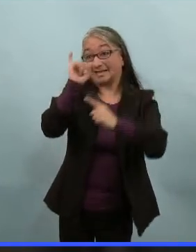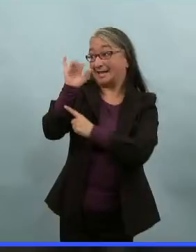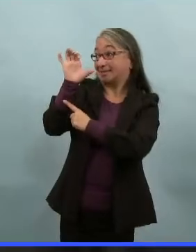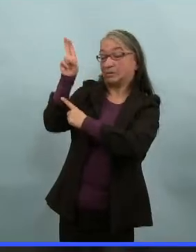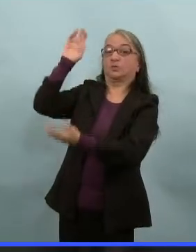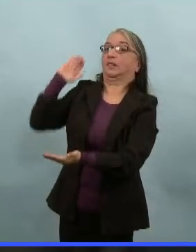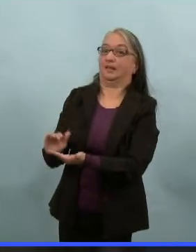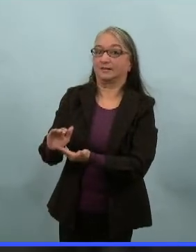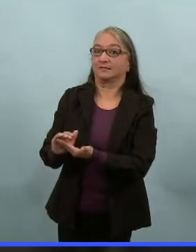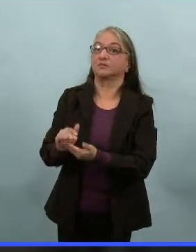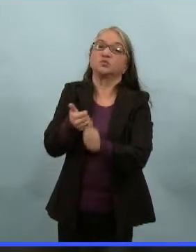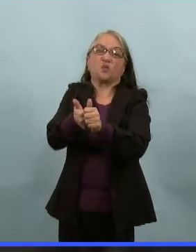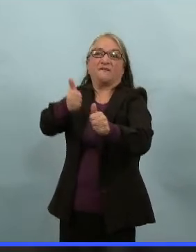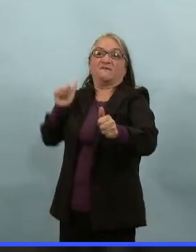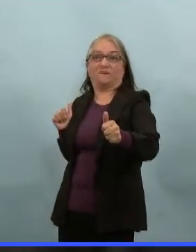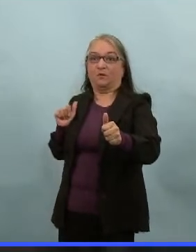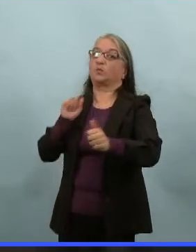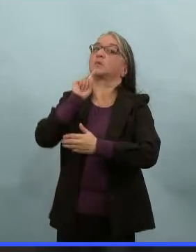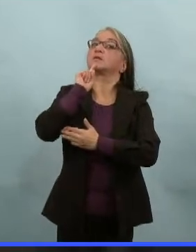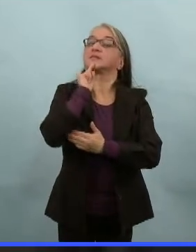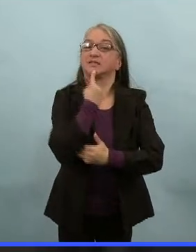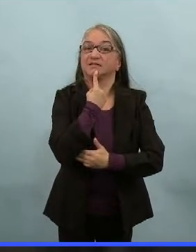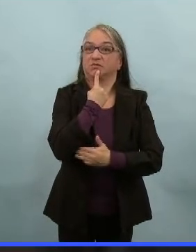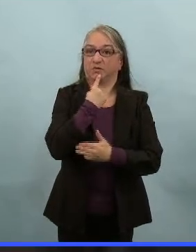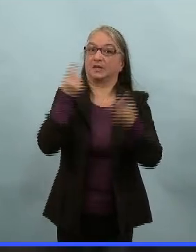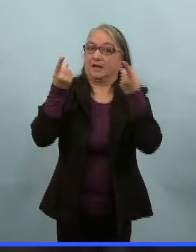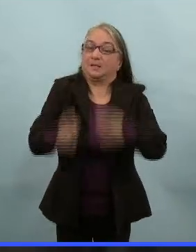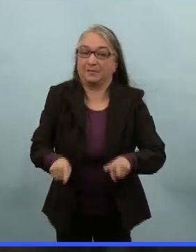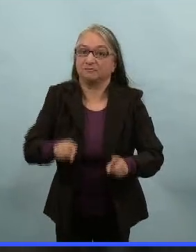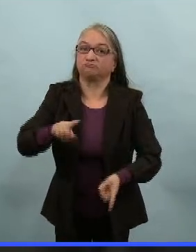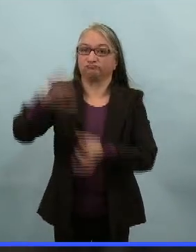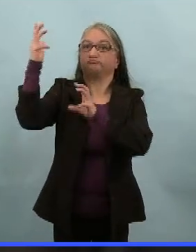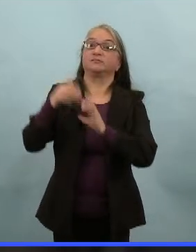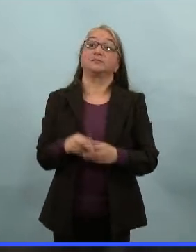so that information is provided to individuals as well and then they are instructed on how to